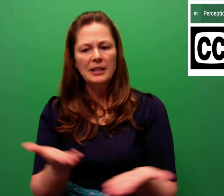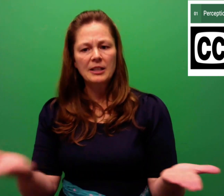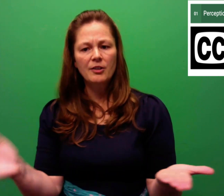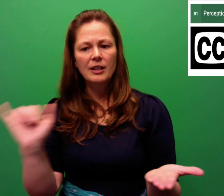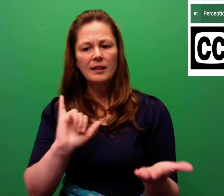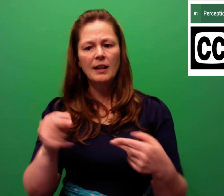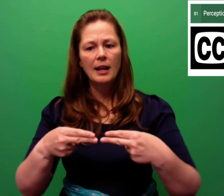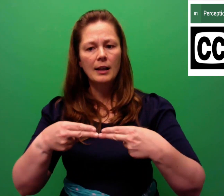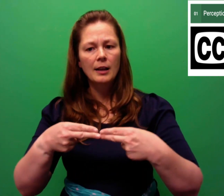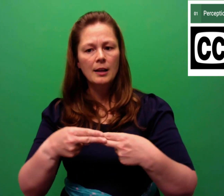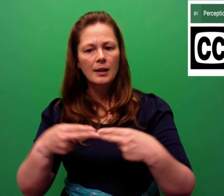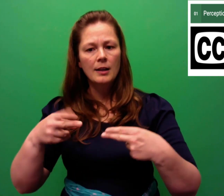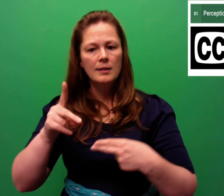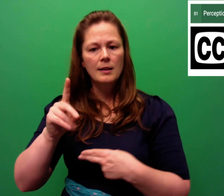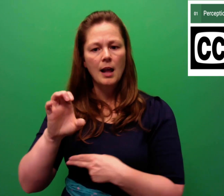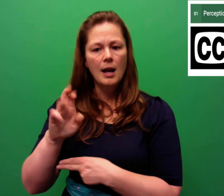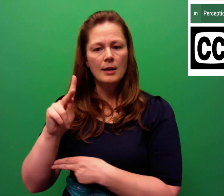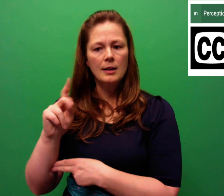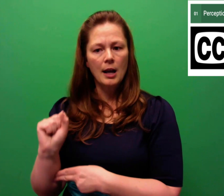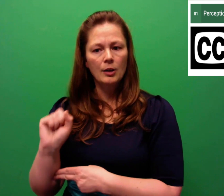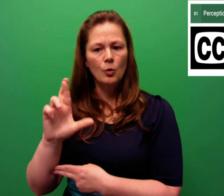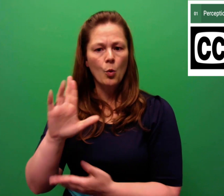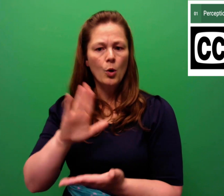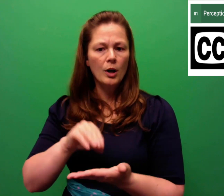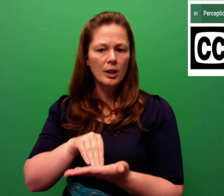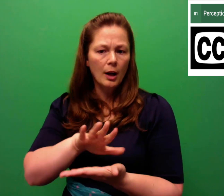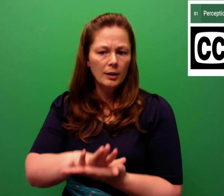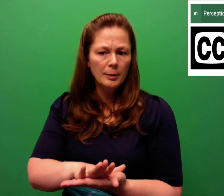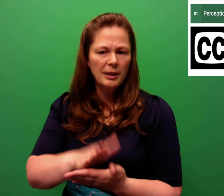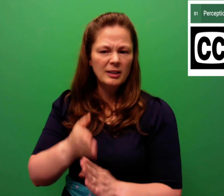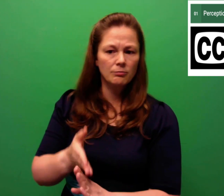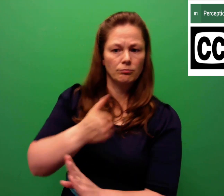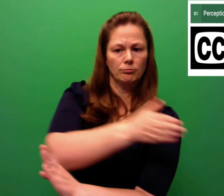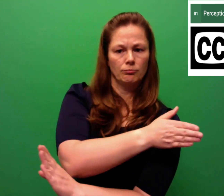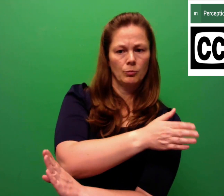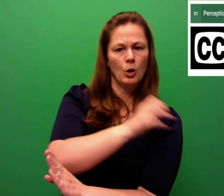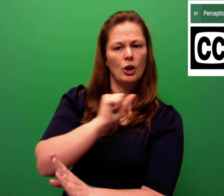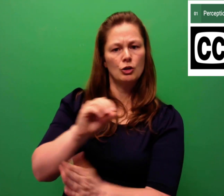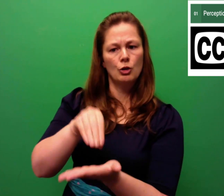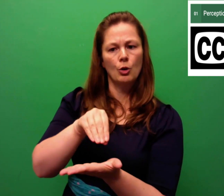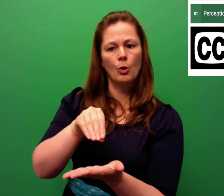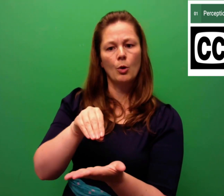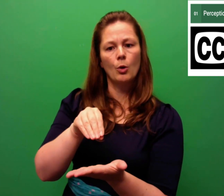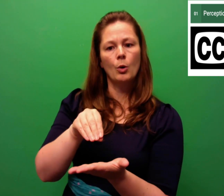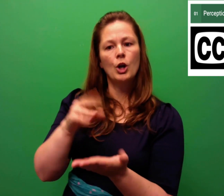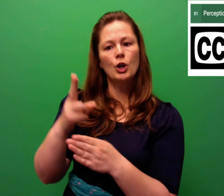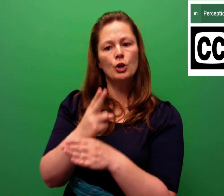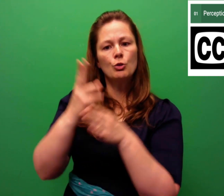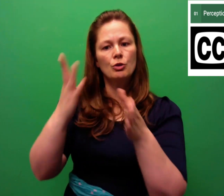providing materials such as slide decks or documents ahead of time in a way that